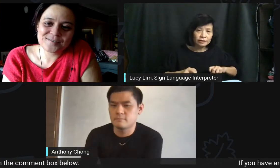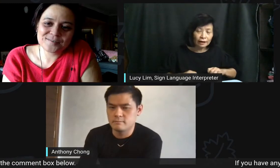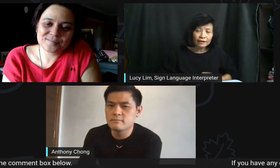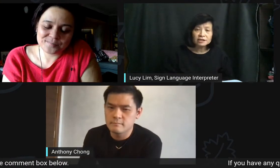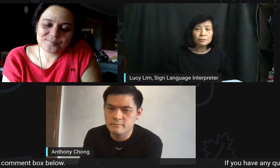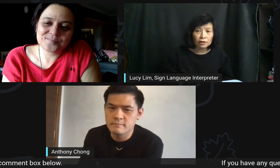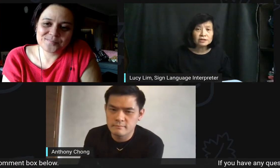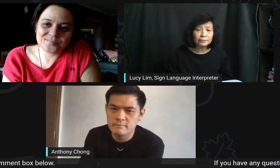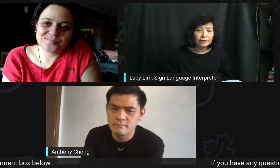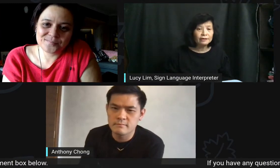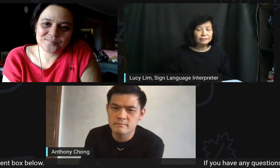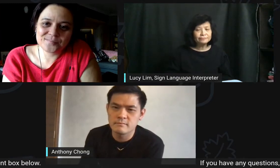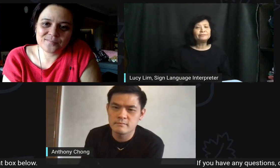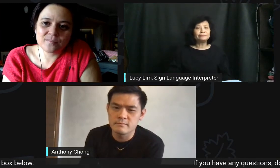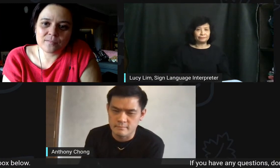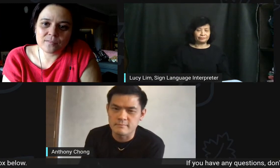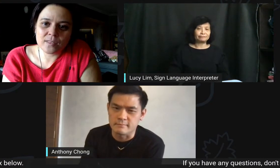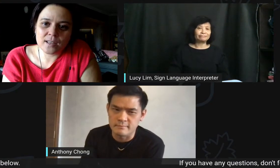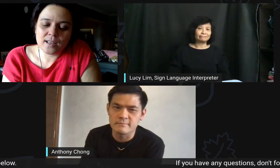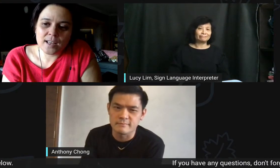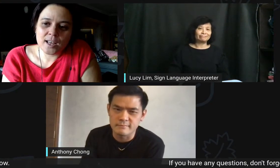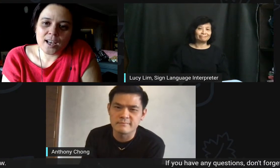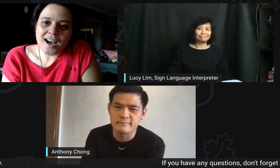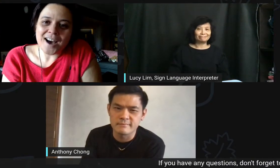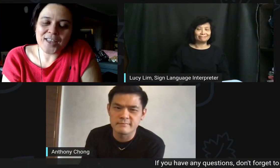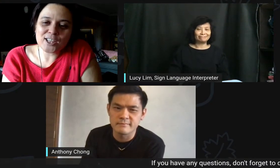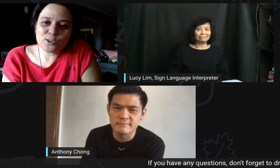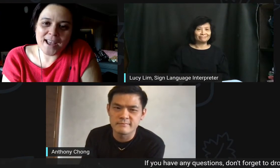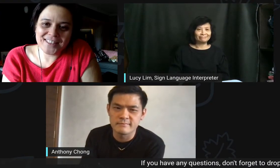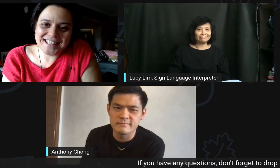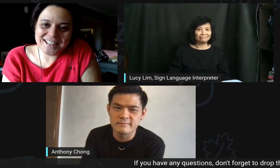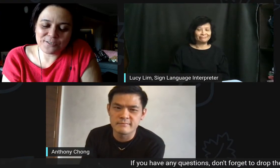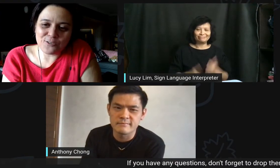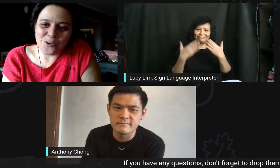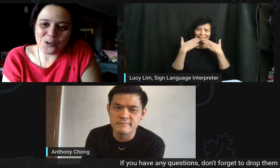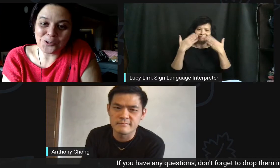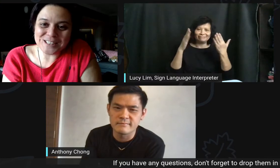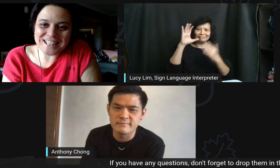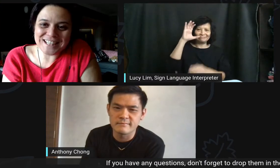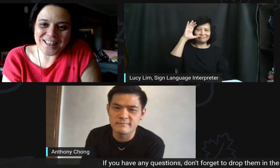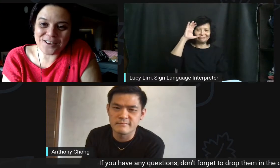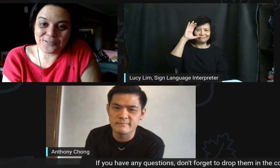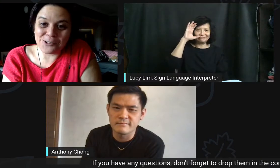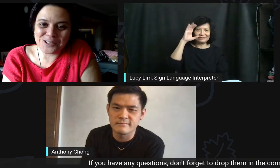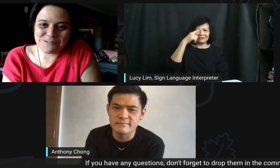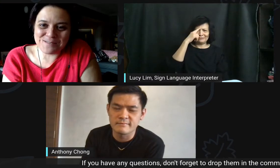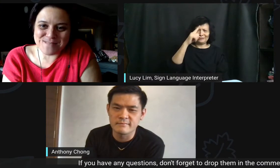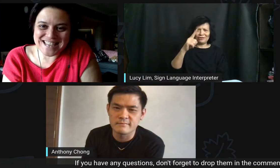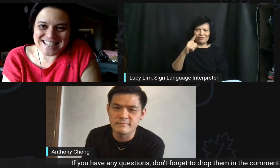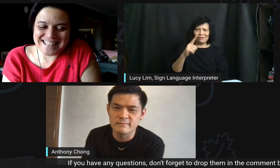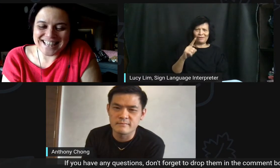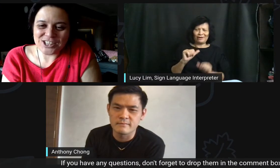Yeah, that's possible. Thank you Anthony for holding the fort with me.